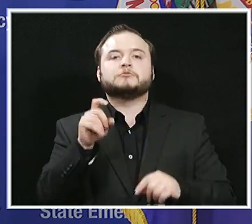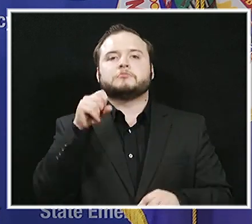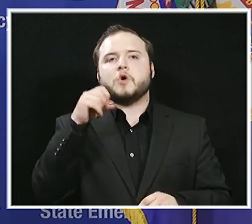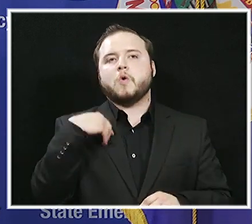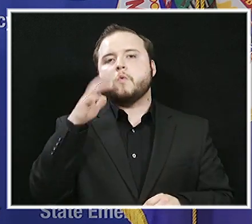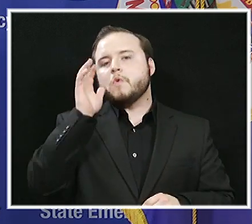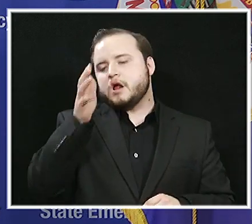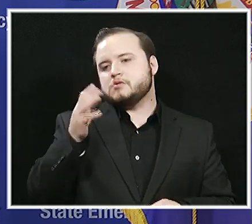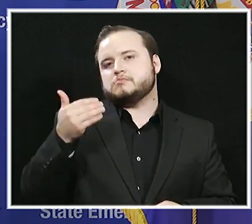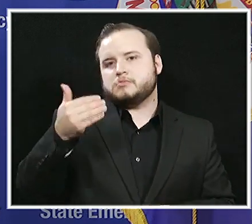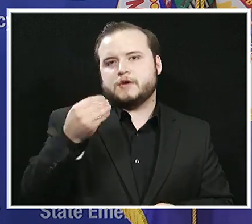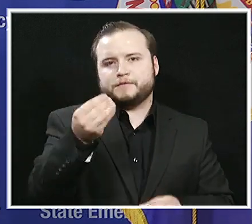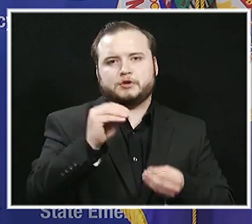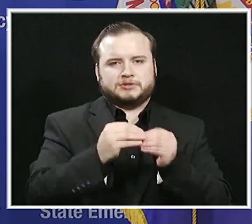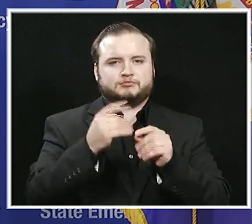I don't want to quote the exact number, but Mary, I'll